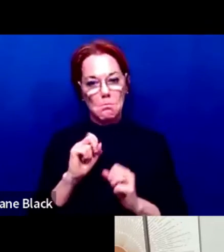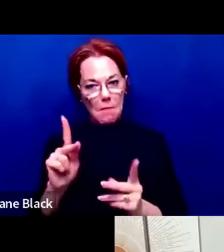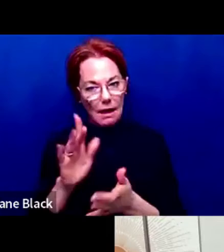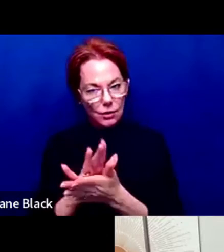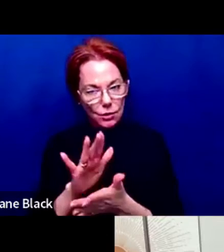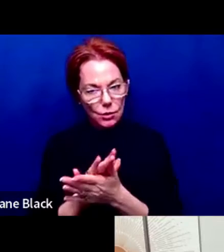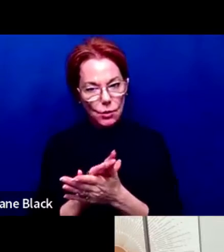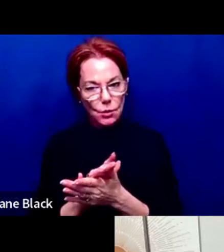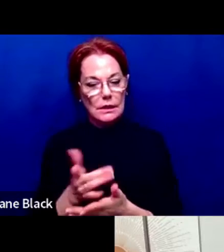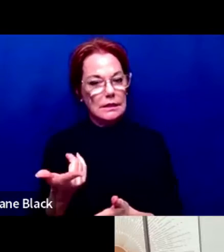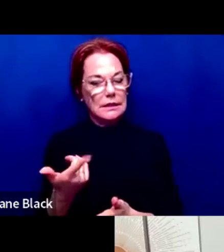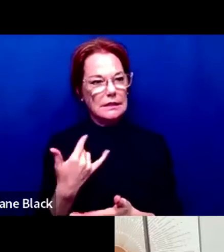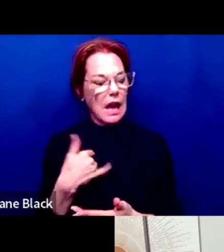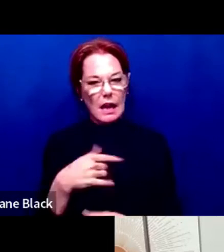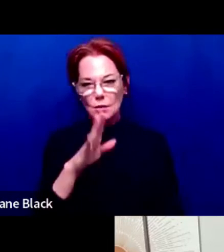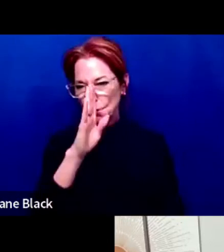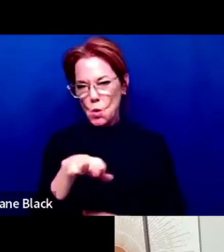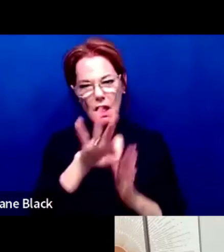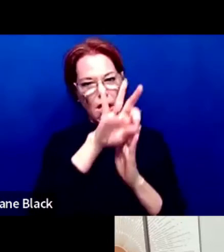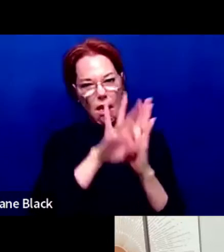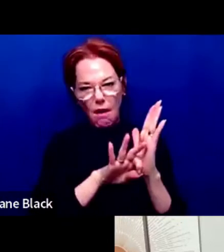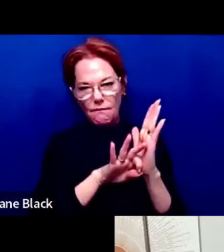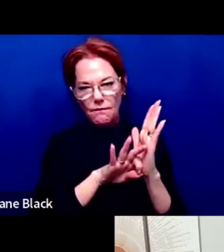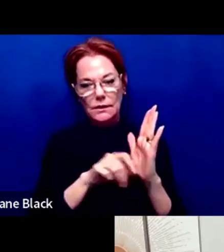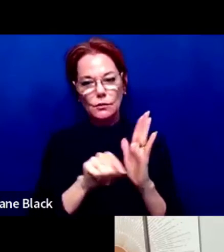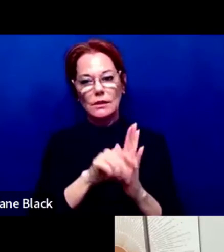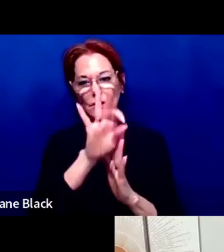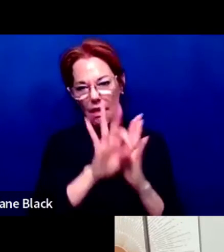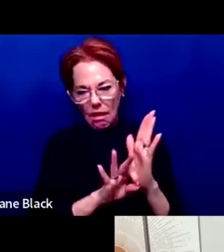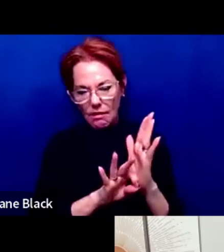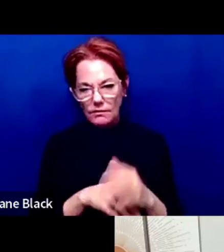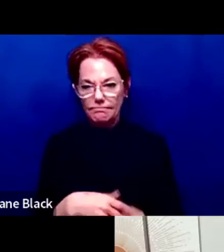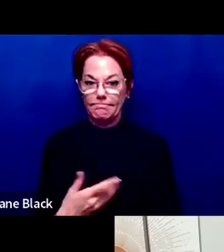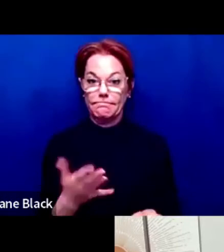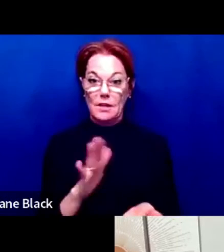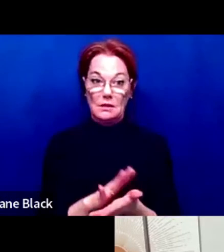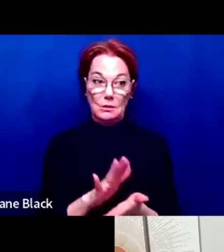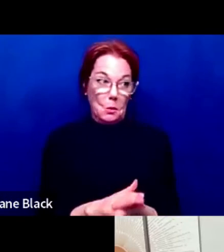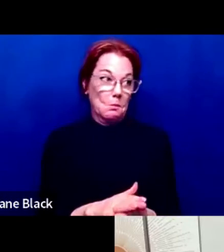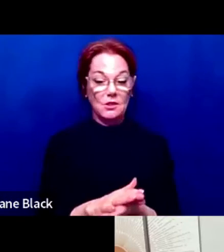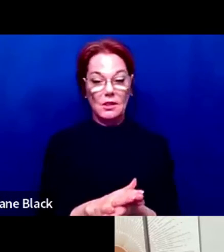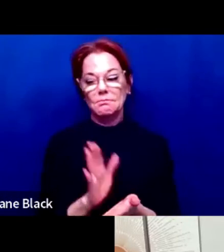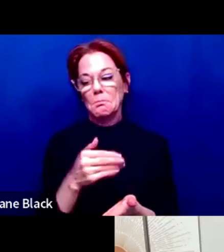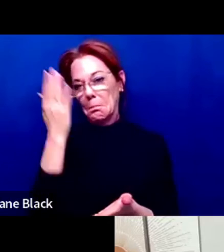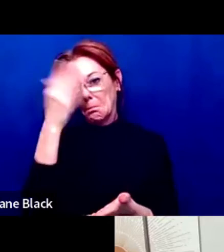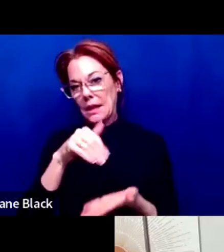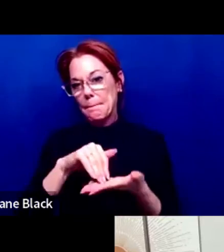Fs, you know, and then eventually the school just let me pass. So then I finally went to the eye doctor, he started to